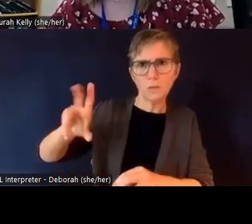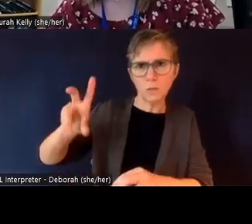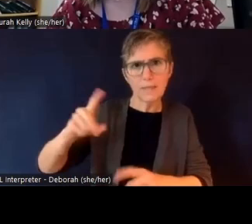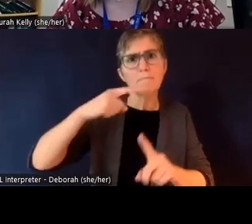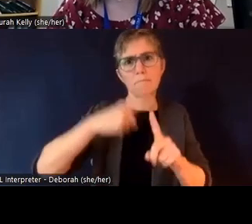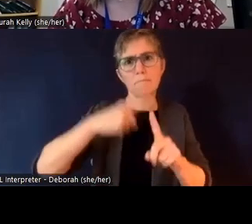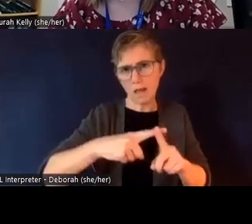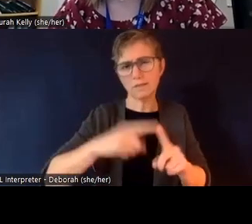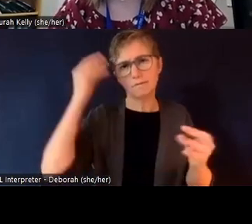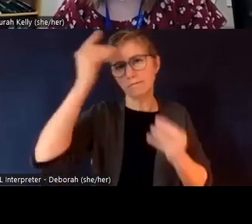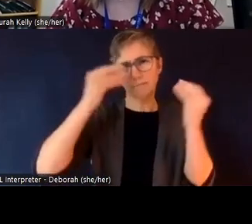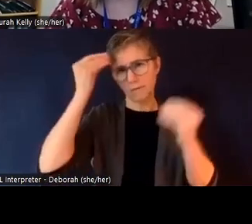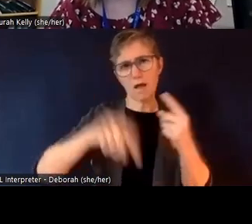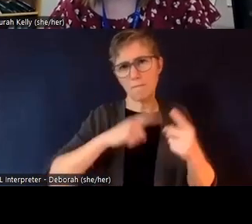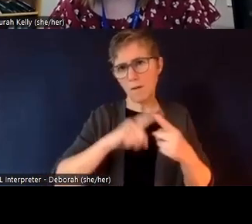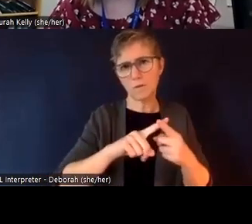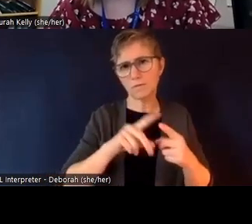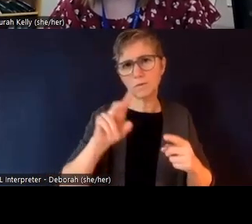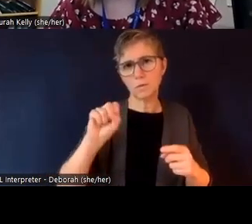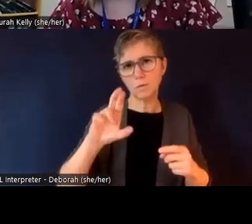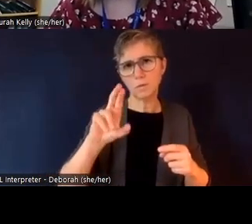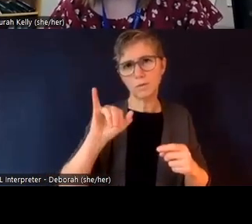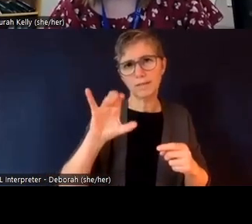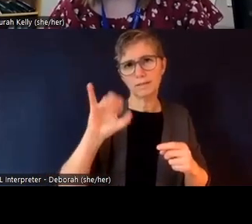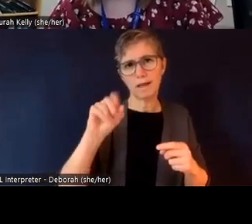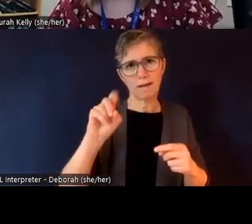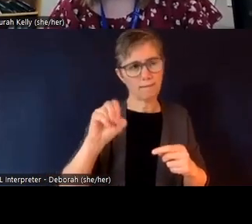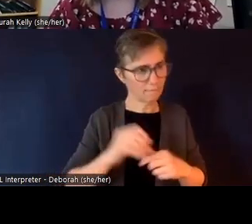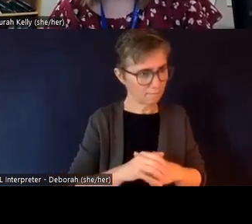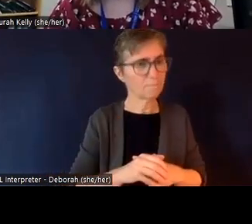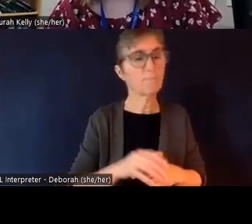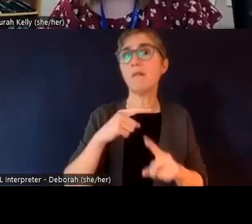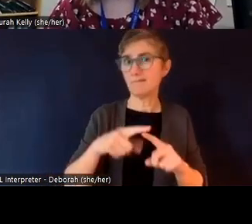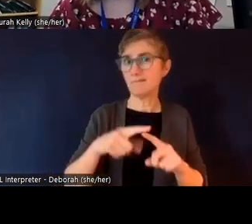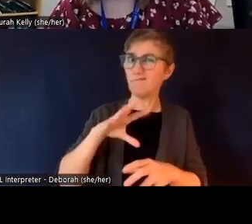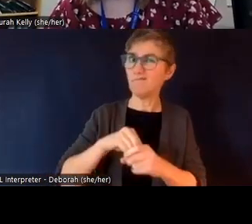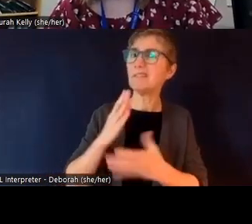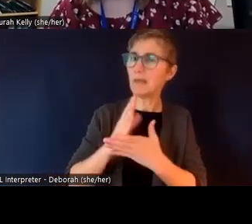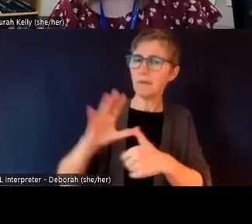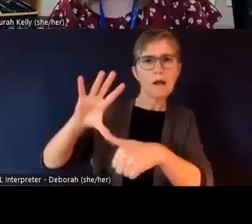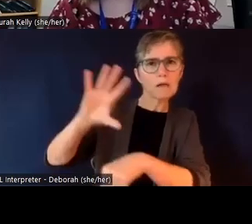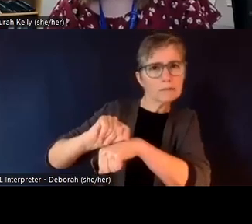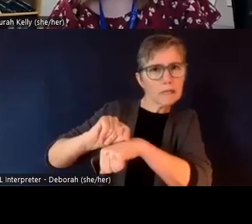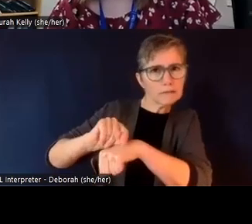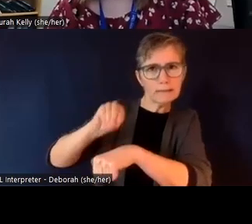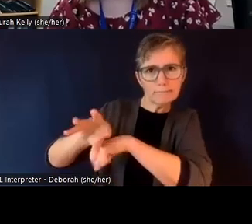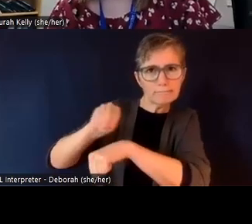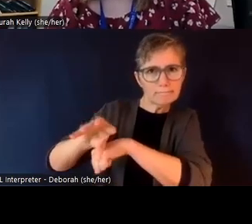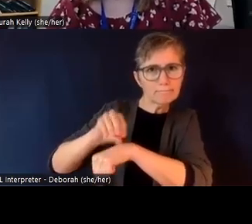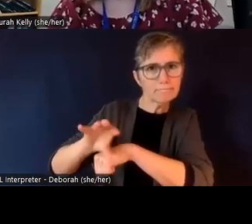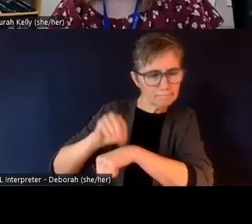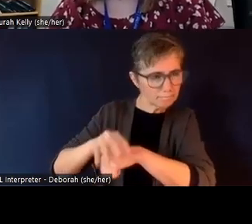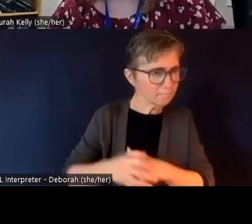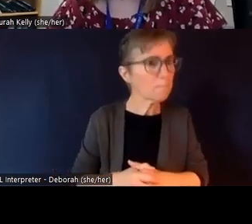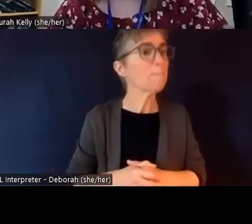this presentation. So our learning objectives today are to identify the age group at highest